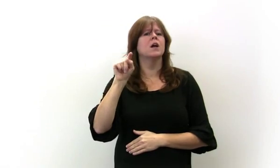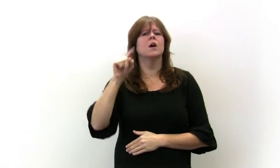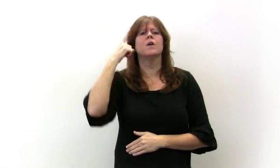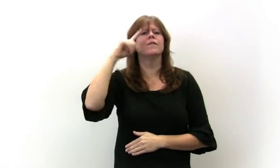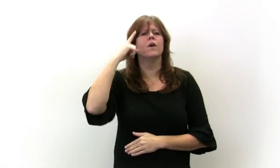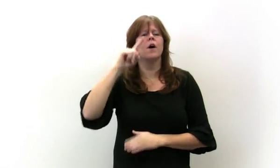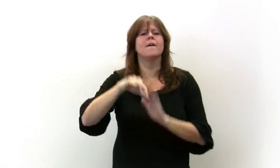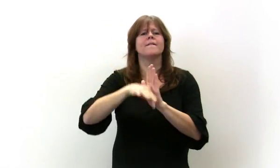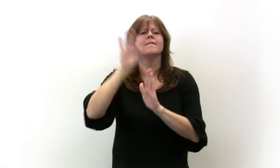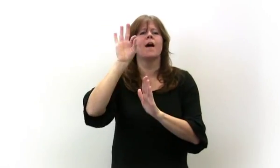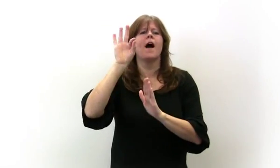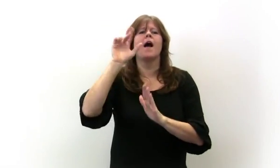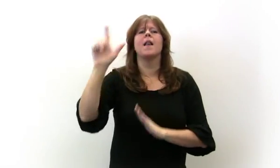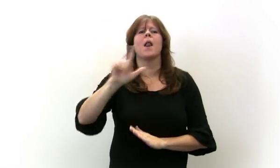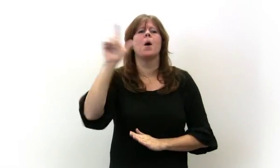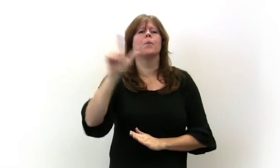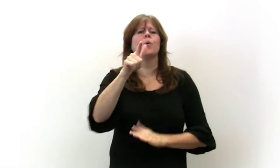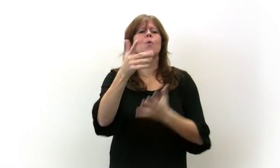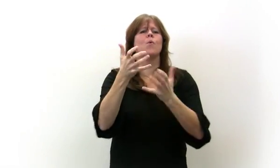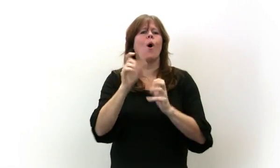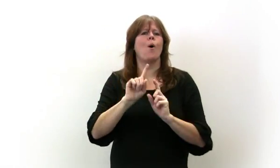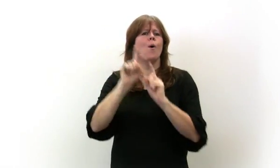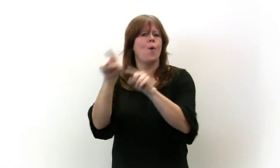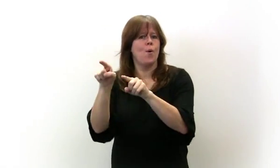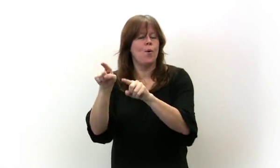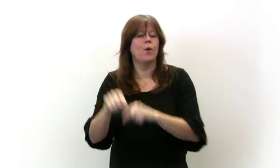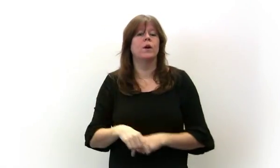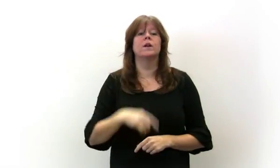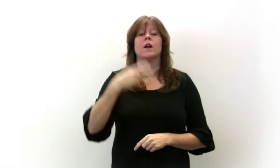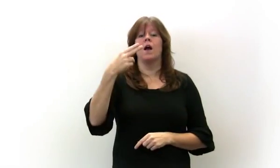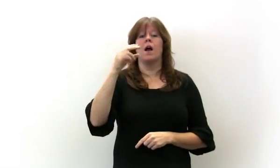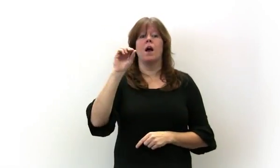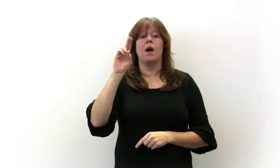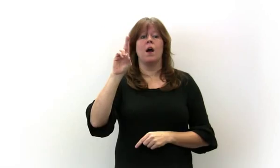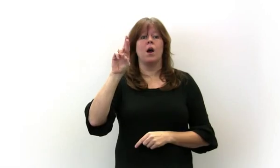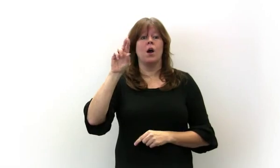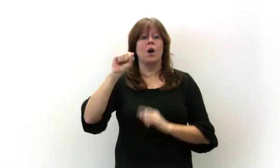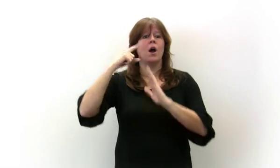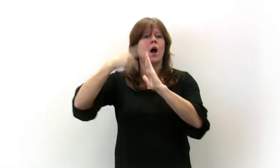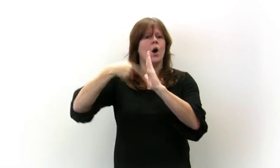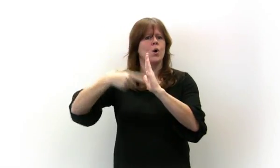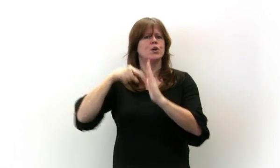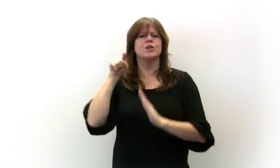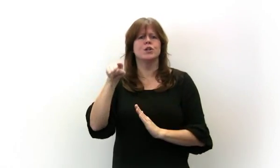that you want to go to. The hours tell you